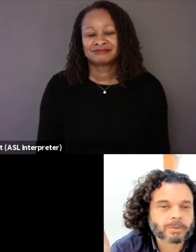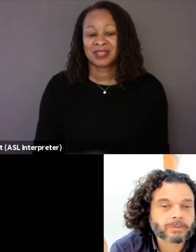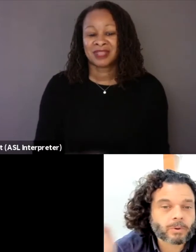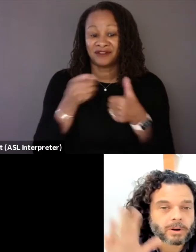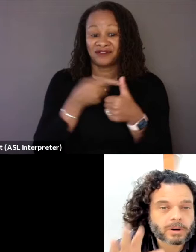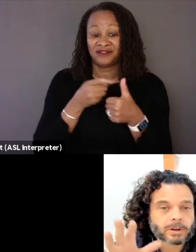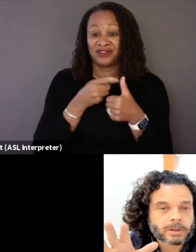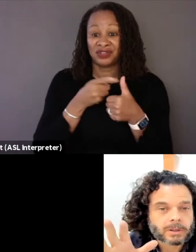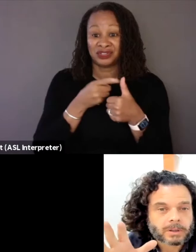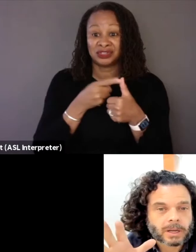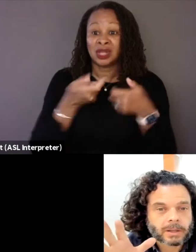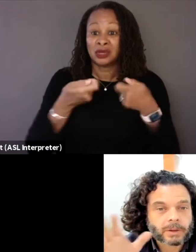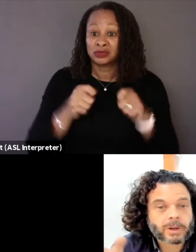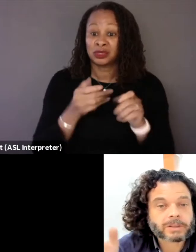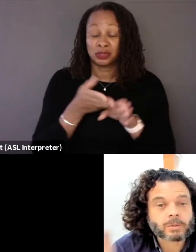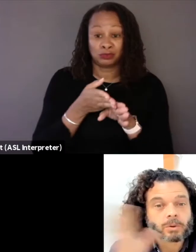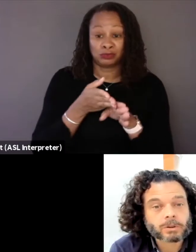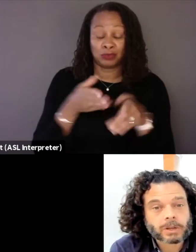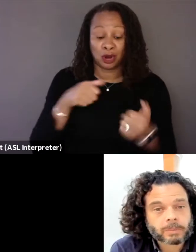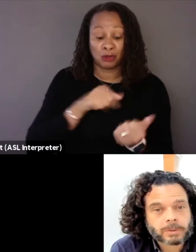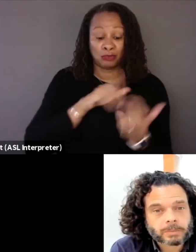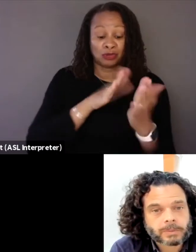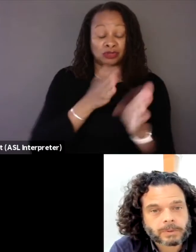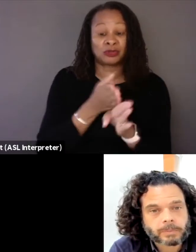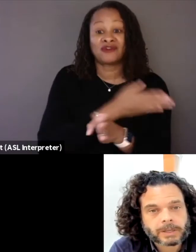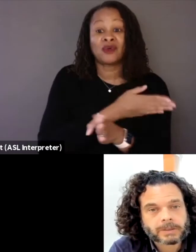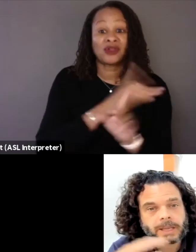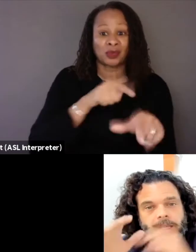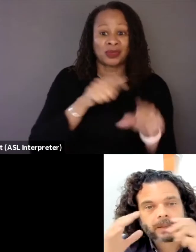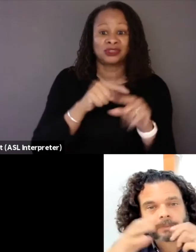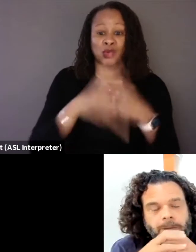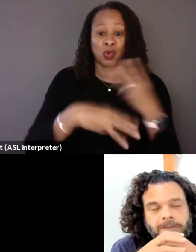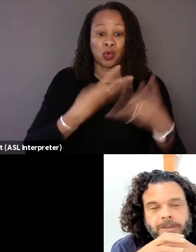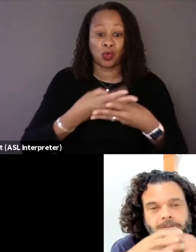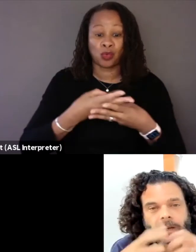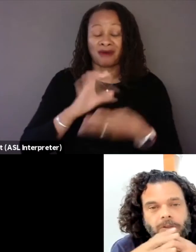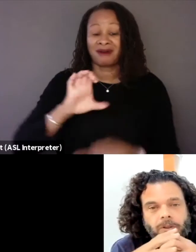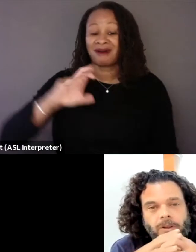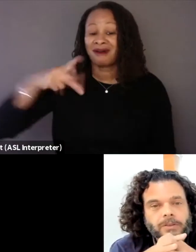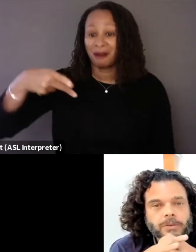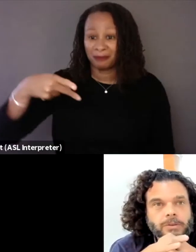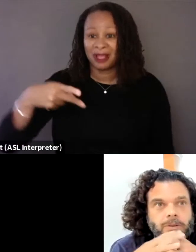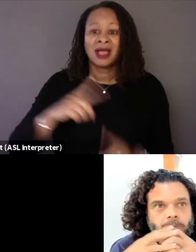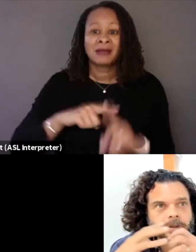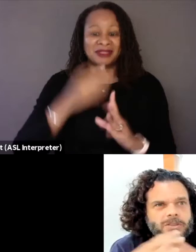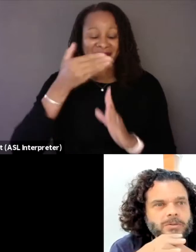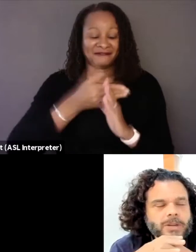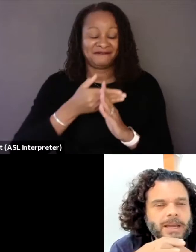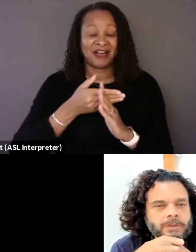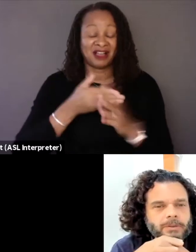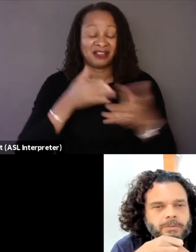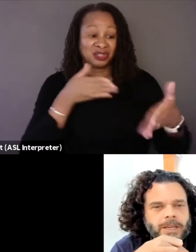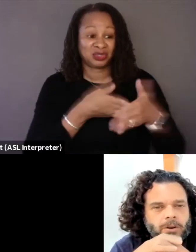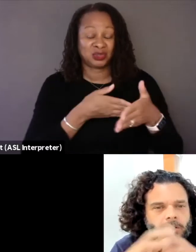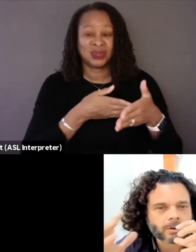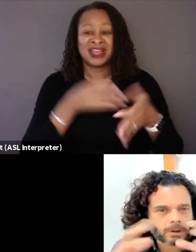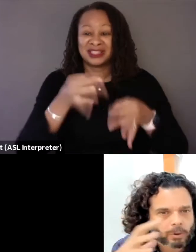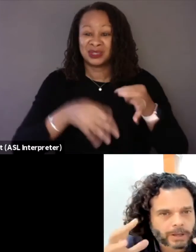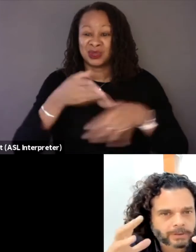before they went to the world cup, but they basically filed the lawsuit. And then really soon after, they heard our request